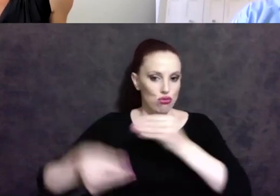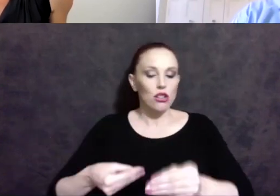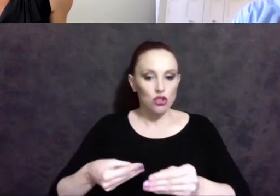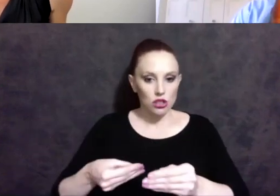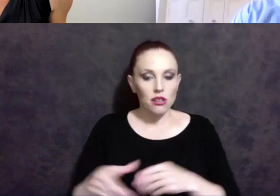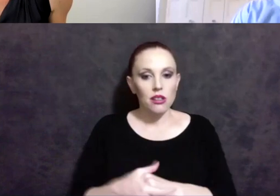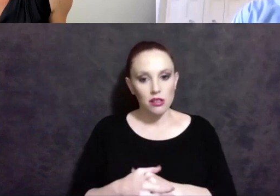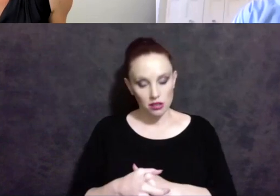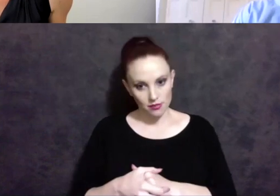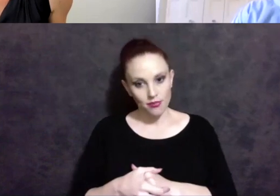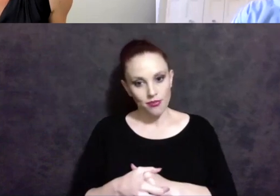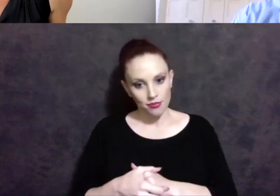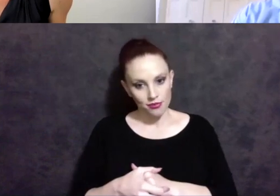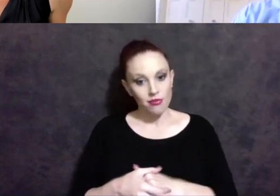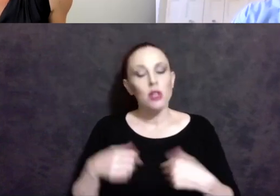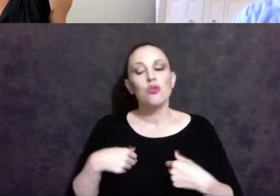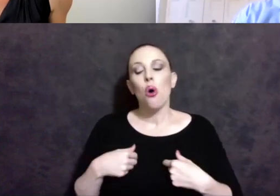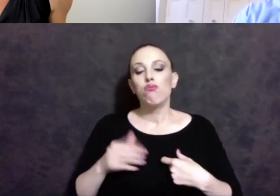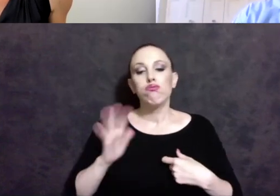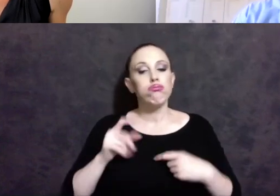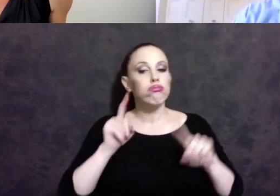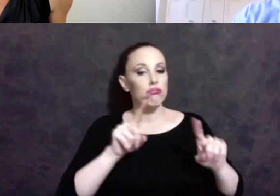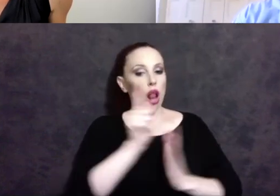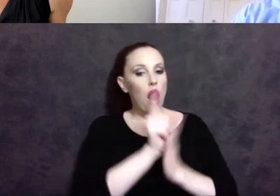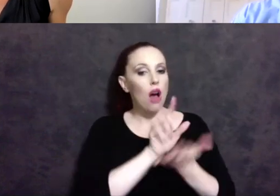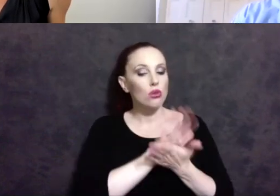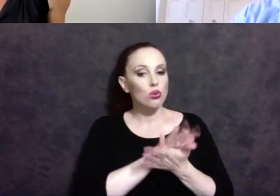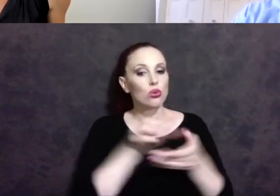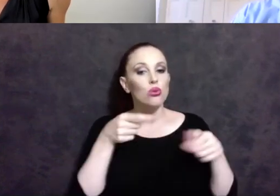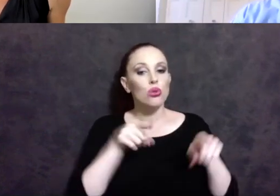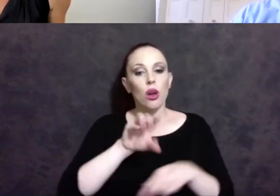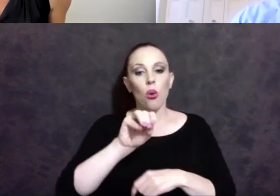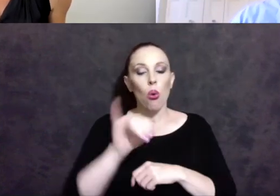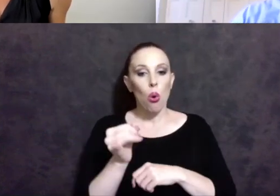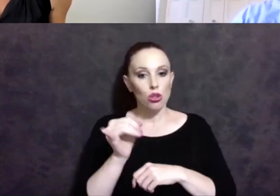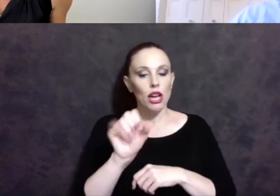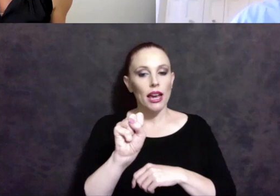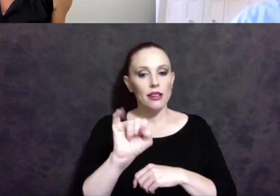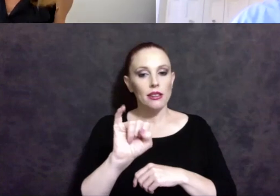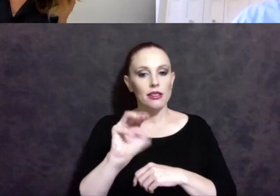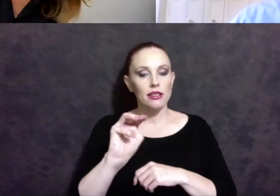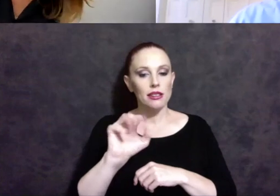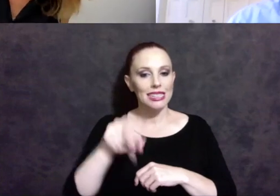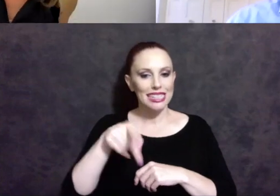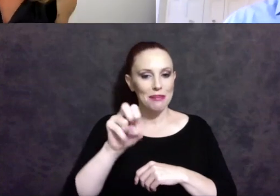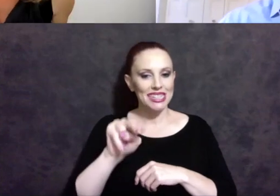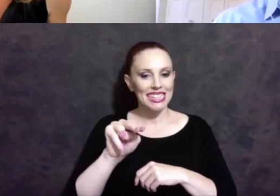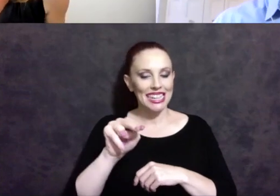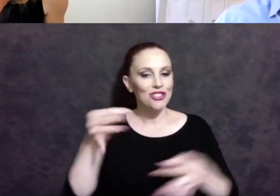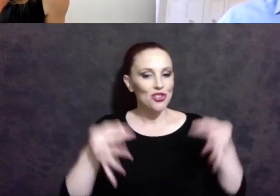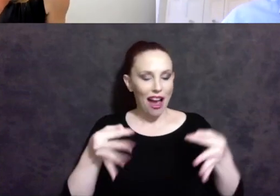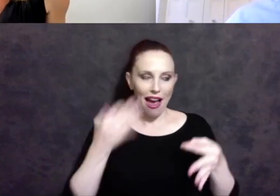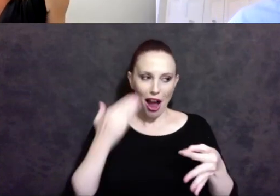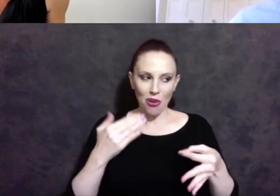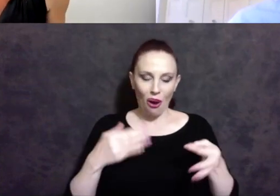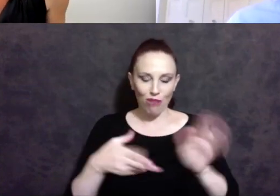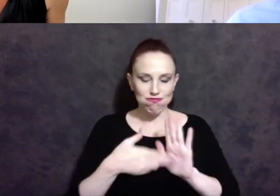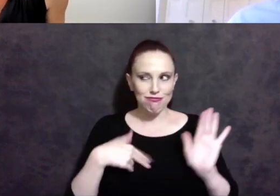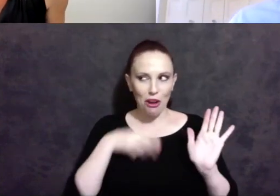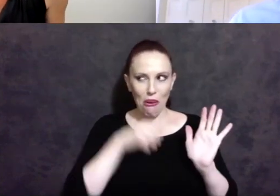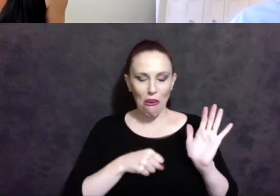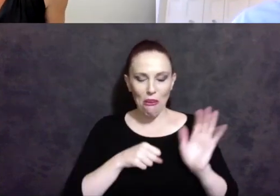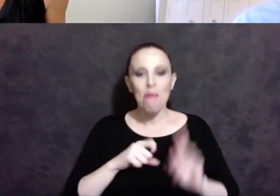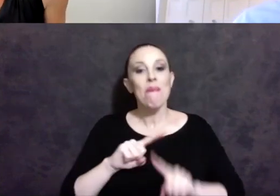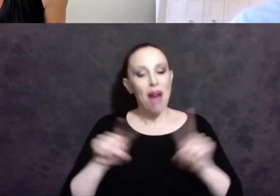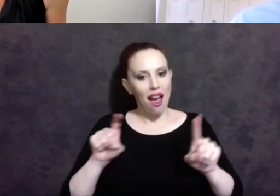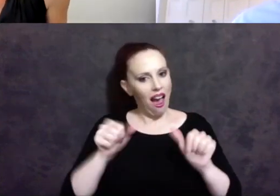in law school during the OJ Simpson trial, which I know dates me, and I went to Boston